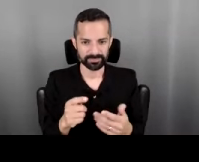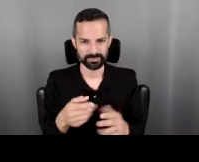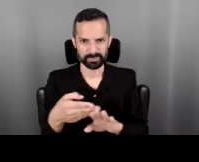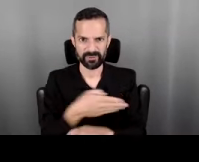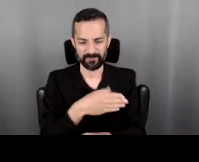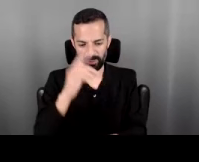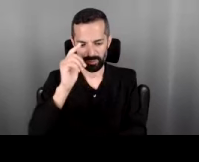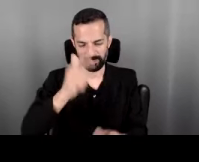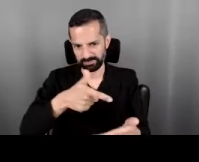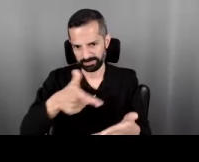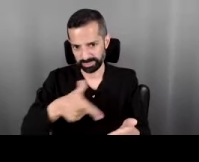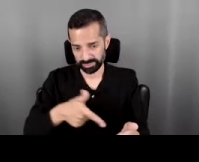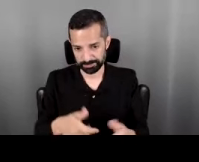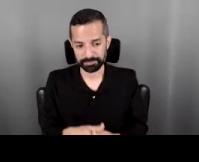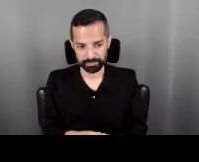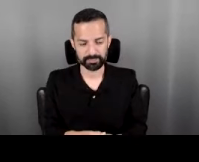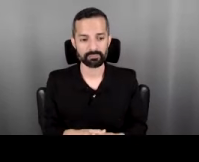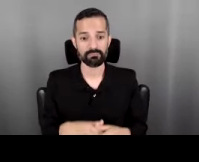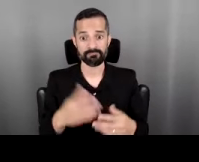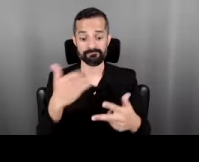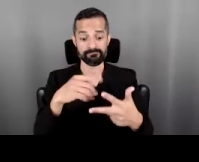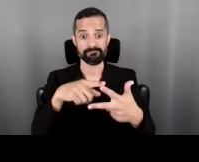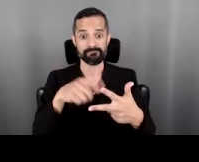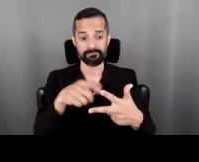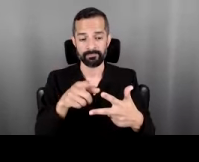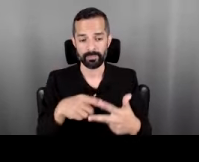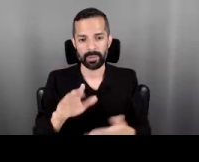and specifically a commercial music equipment upgrade.